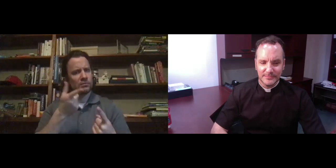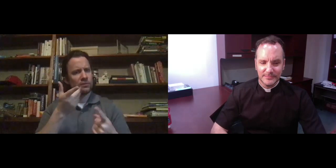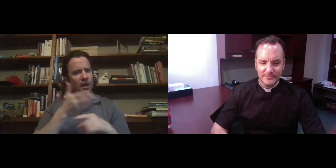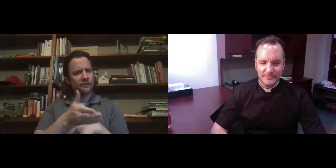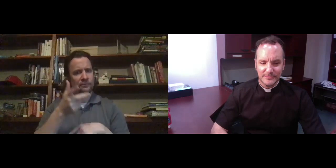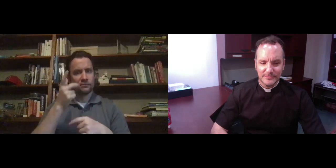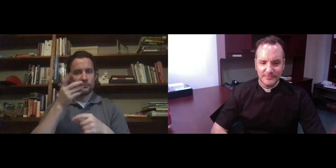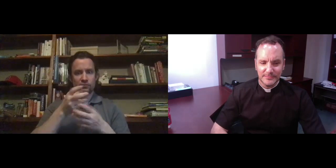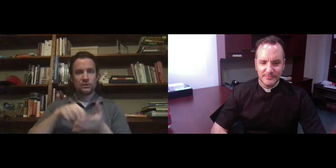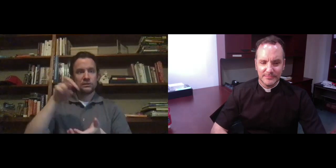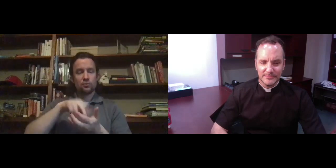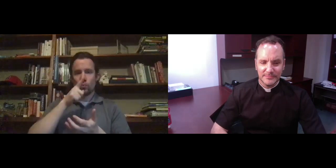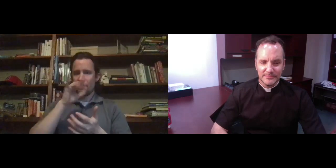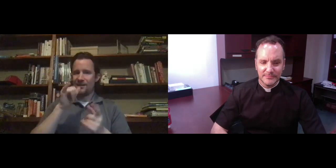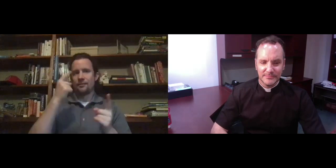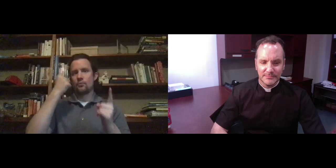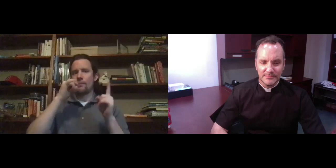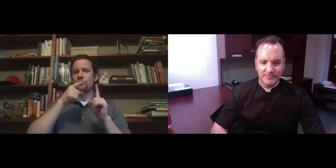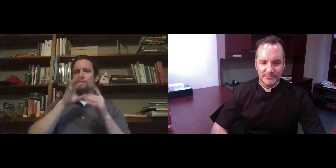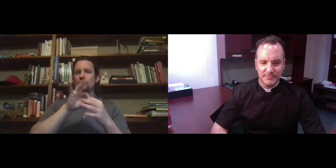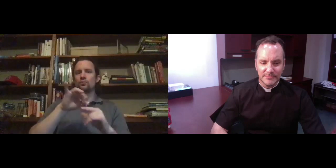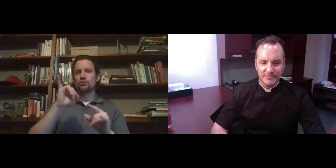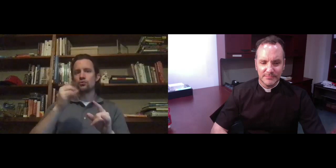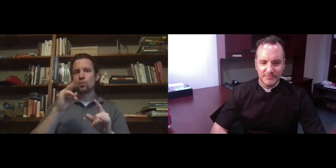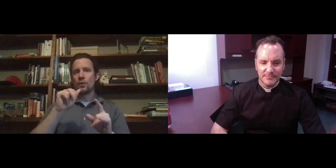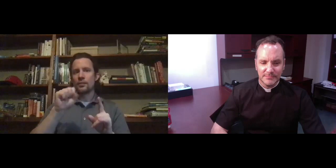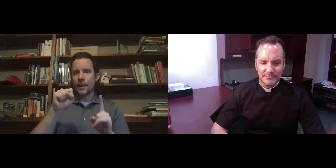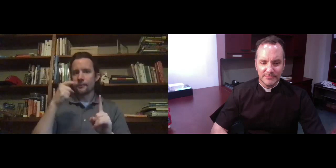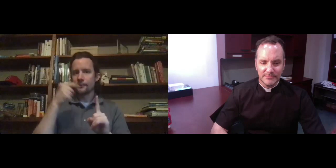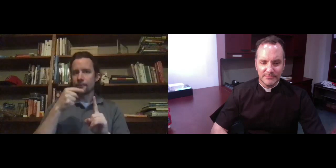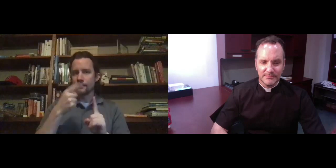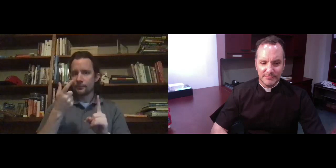When peter asked Jesus, "What about him?",